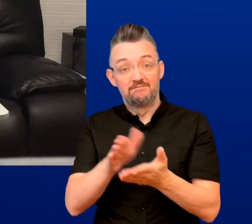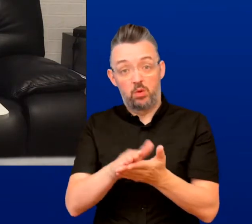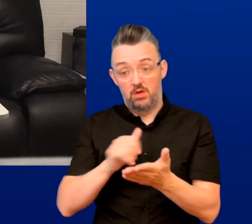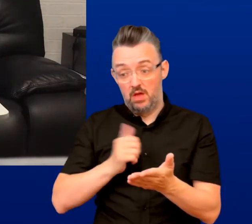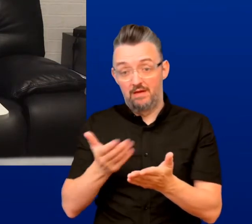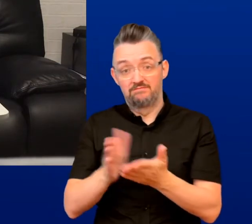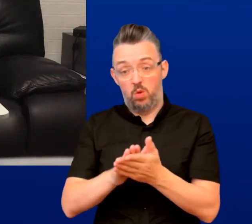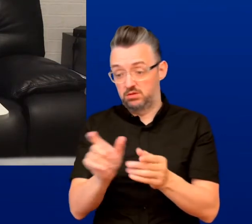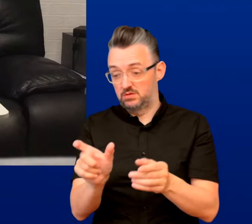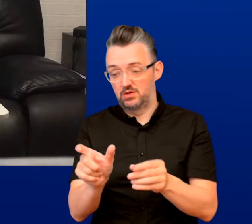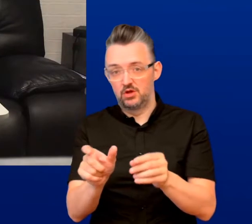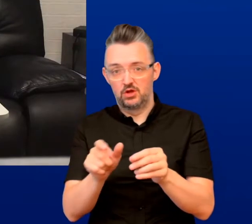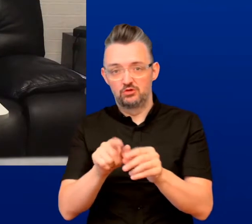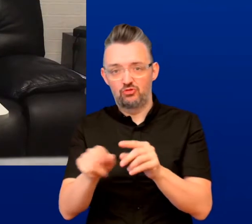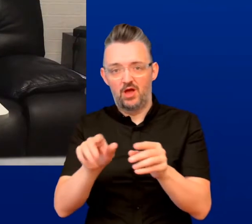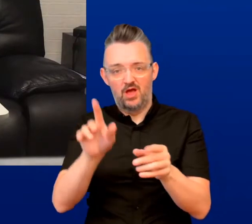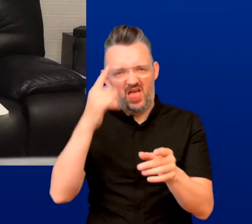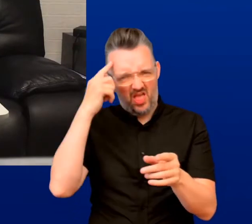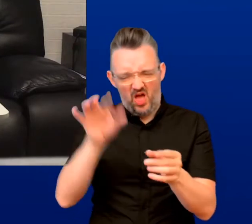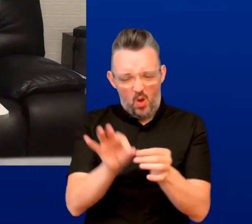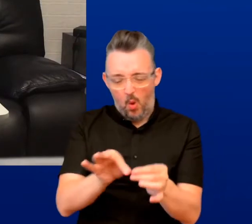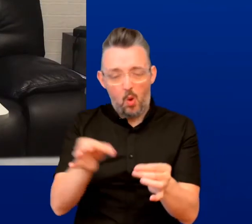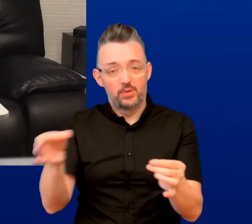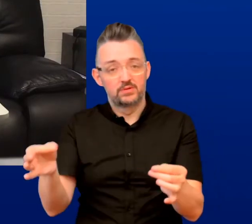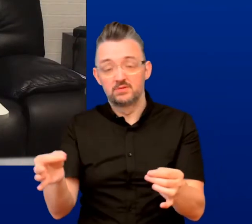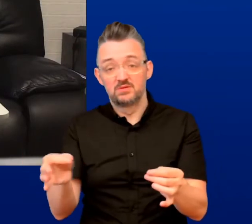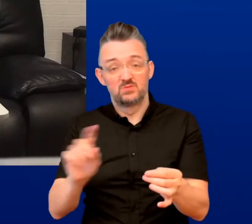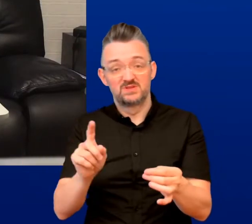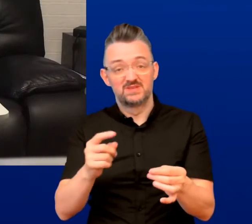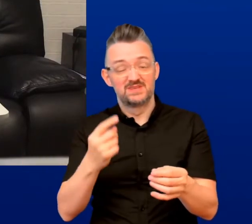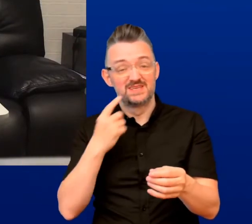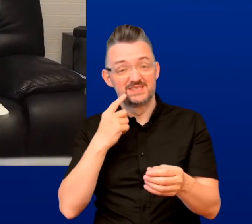instead of trying to open it up take your scissors